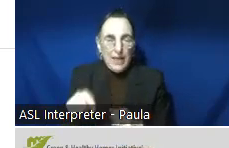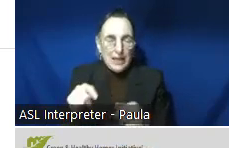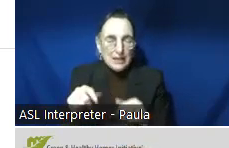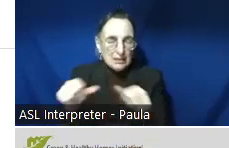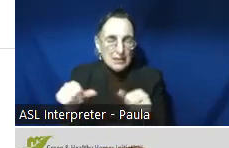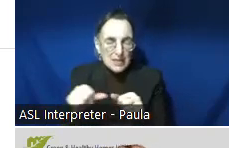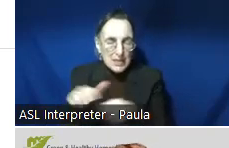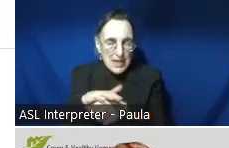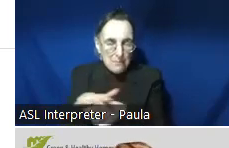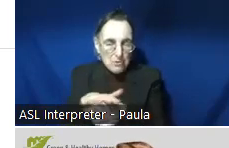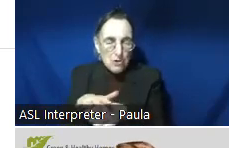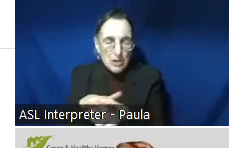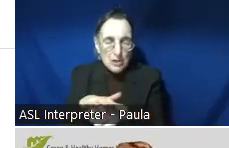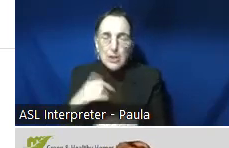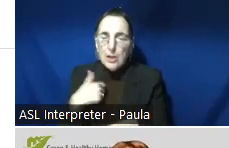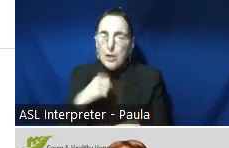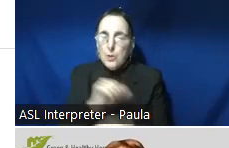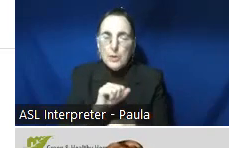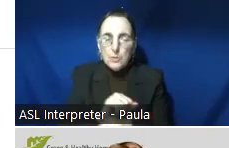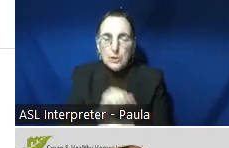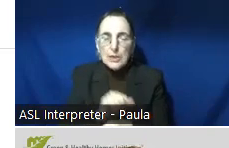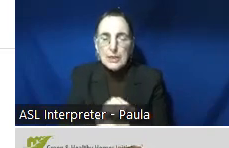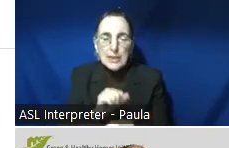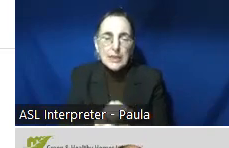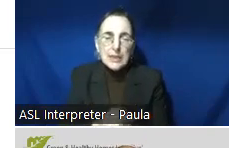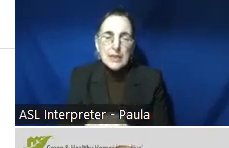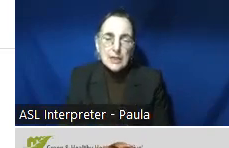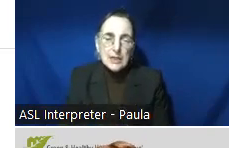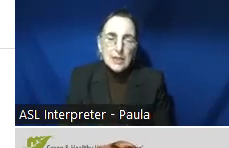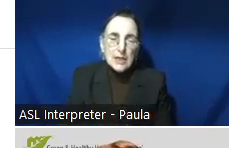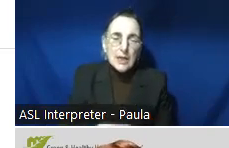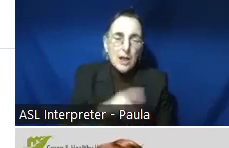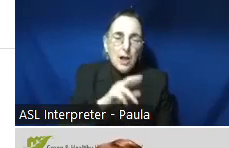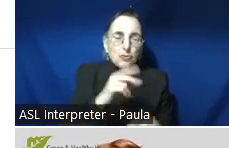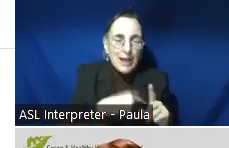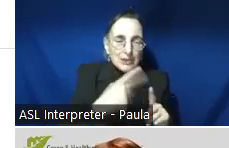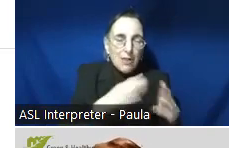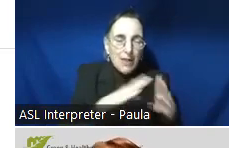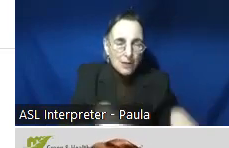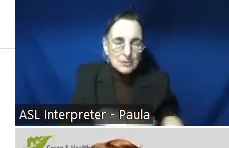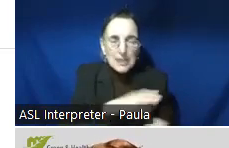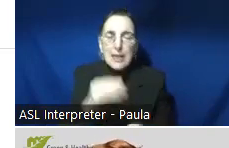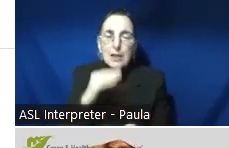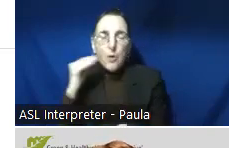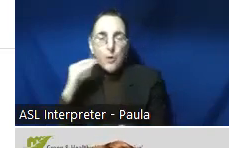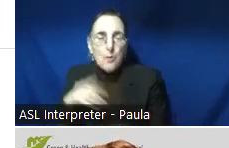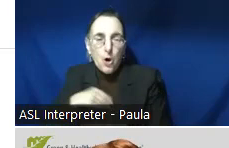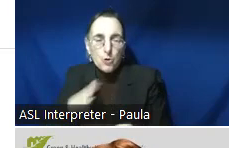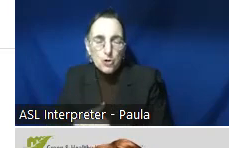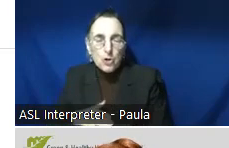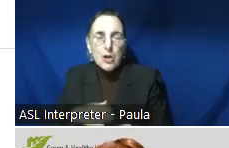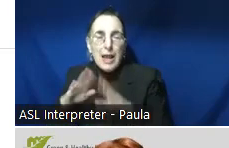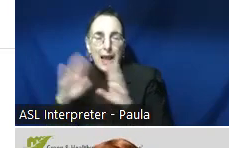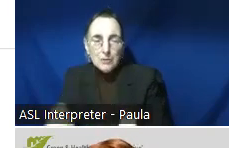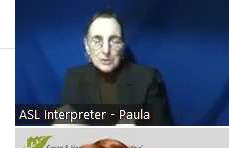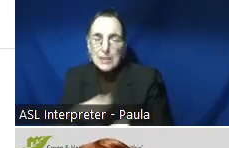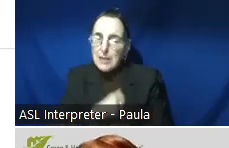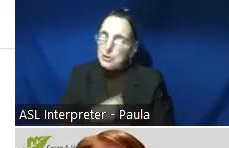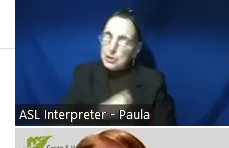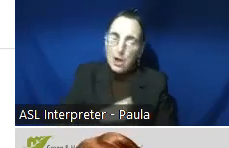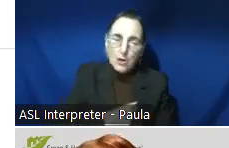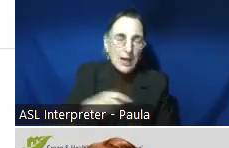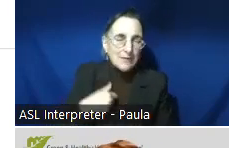We work in both rental housing and other housing, and so, sorry for the feedback. I will try to be